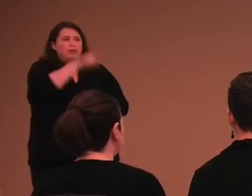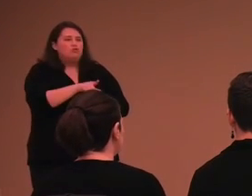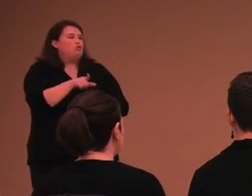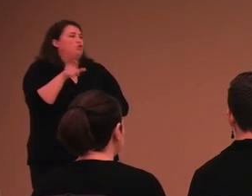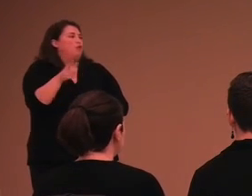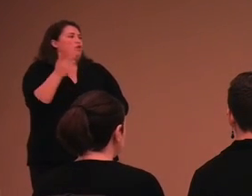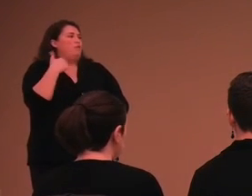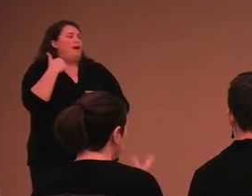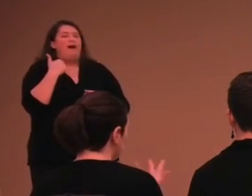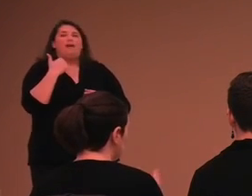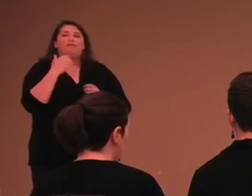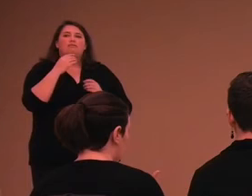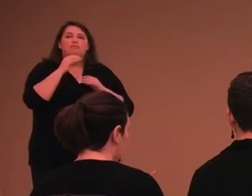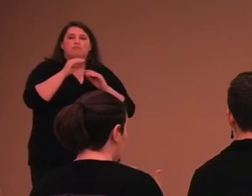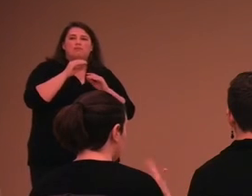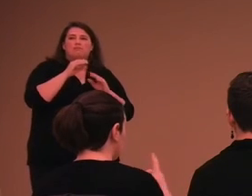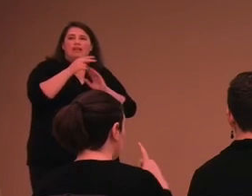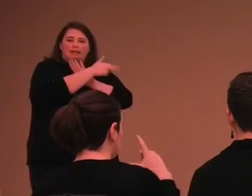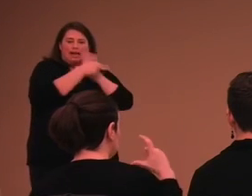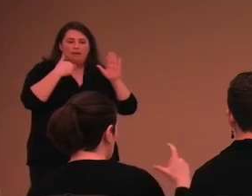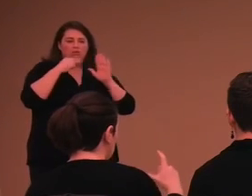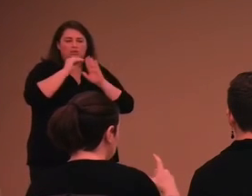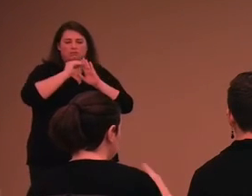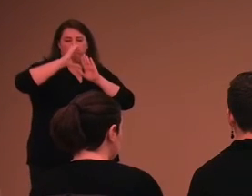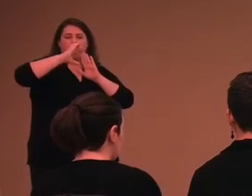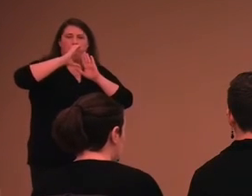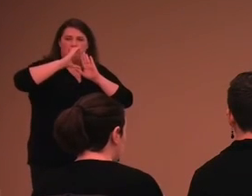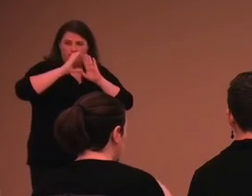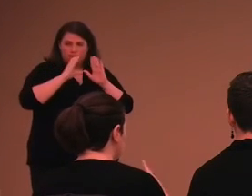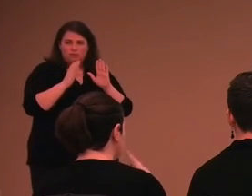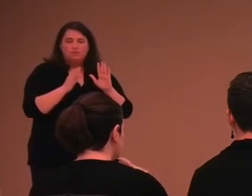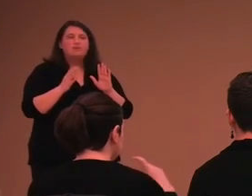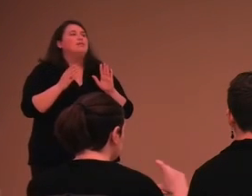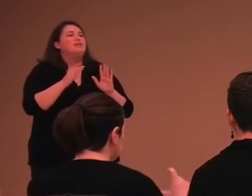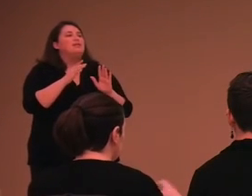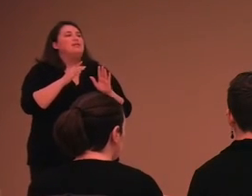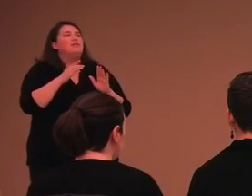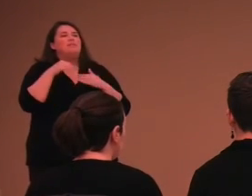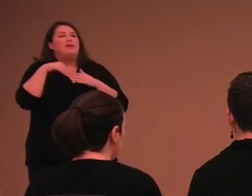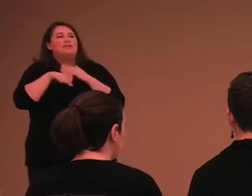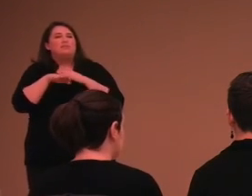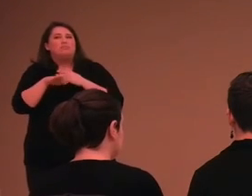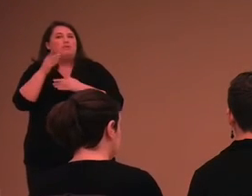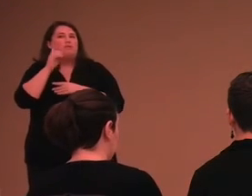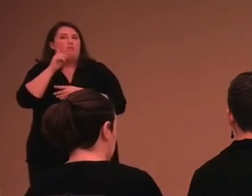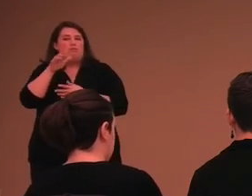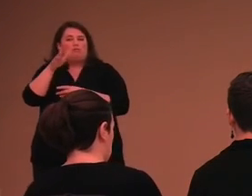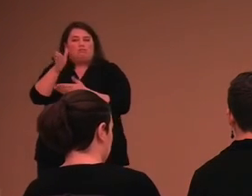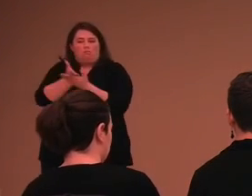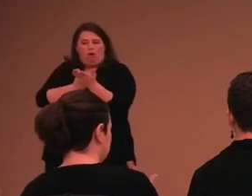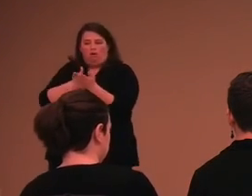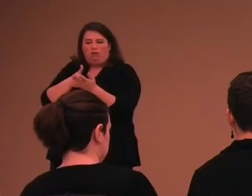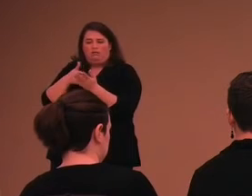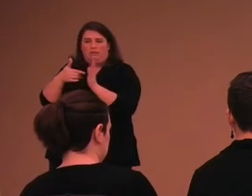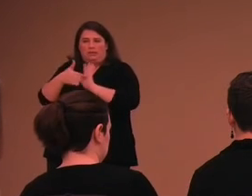large printed labels for that and accessibility portions for part of the exhibit to really get the message through